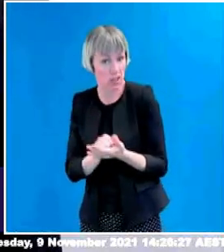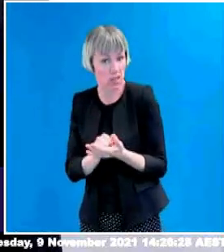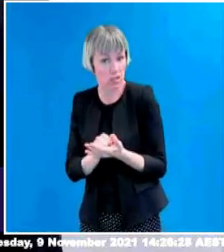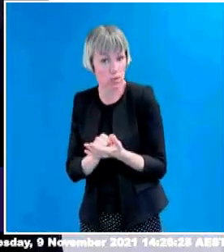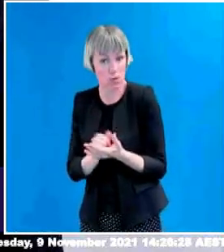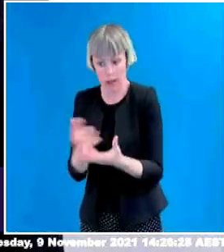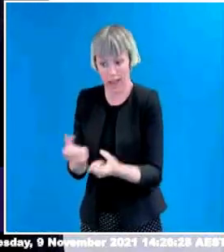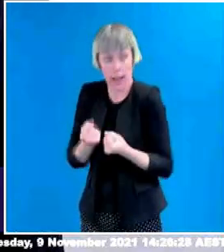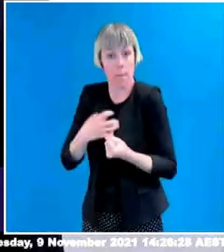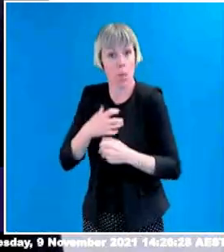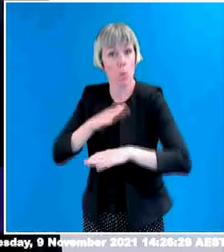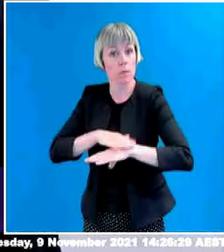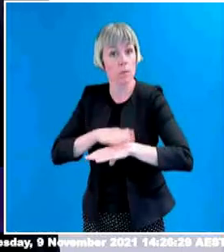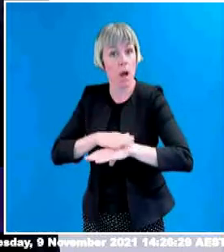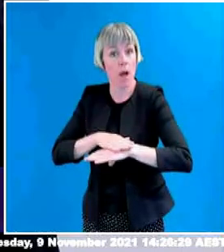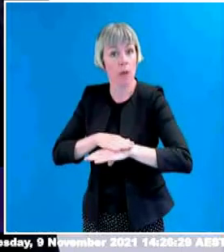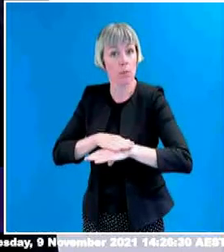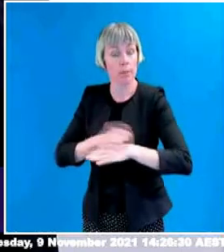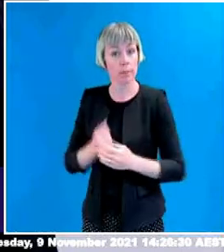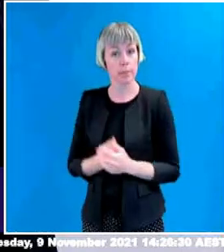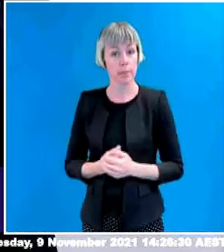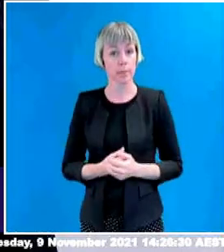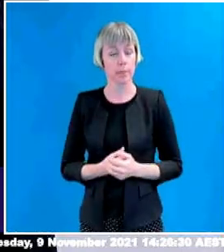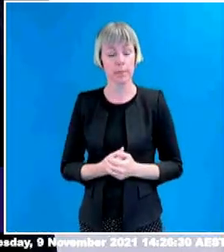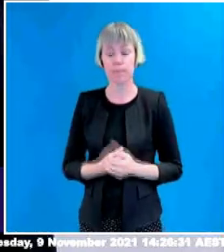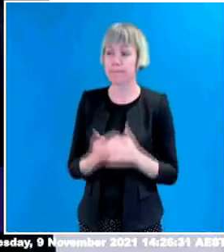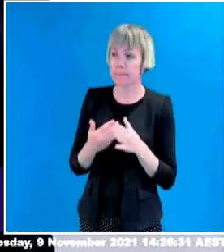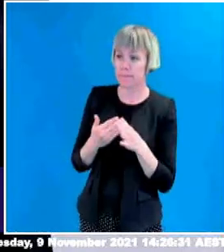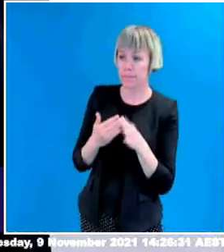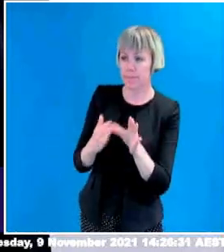I think I would rather say we --- our view is that we need to get